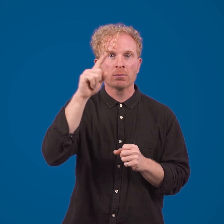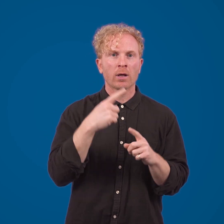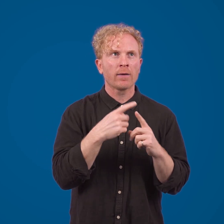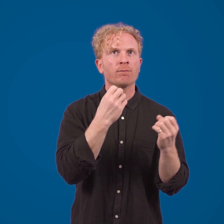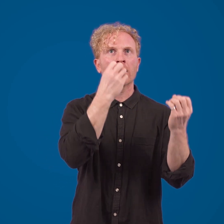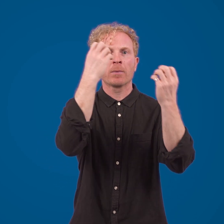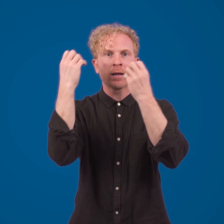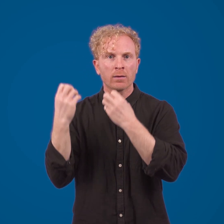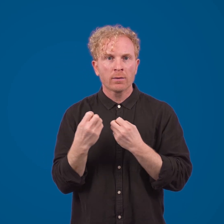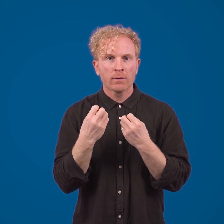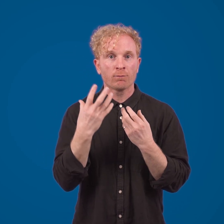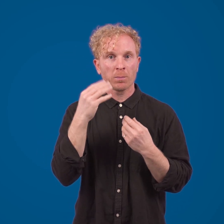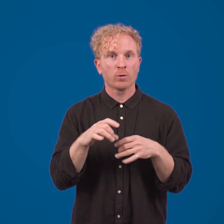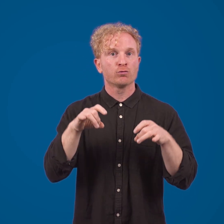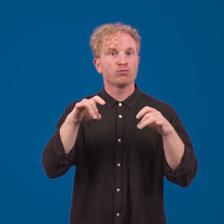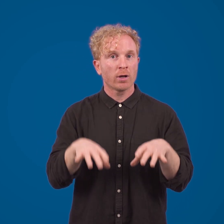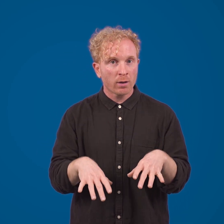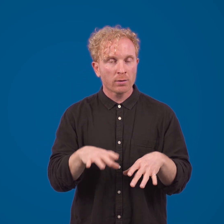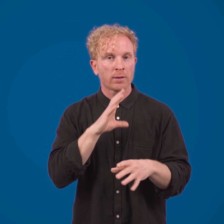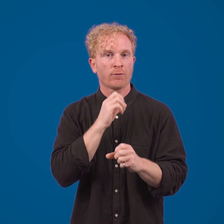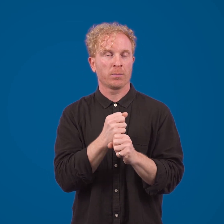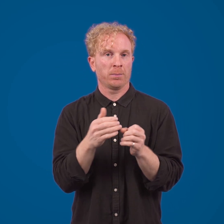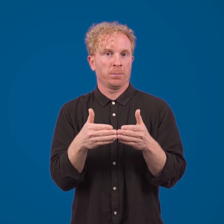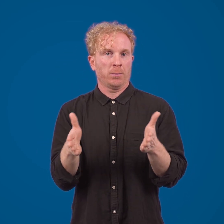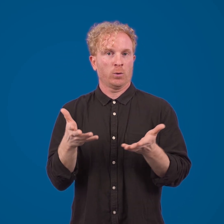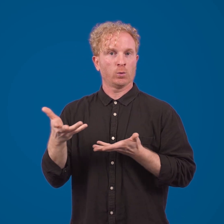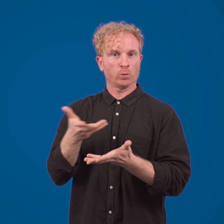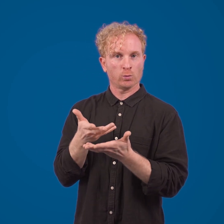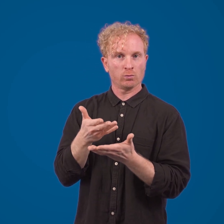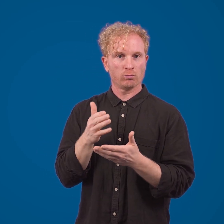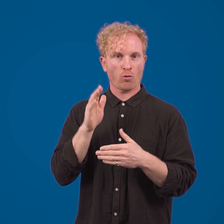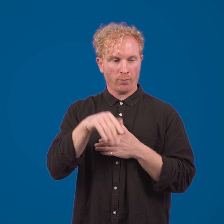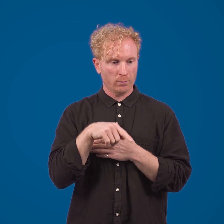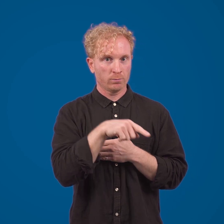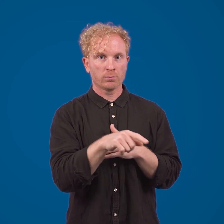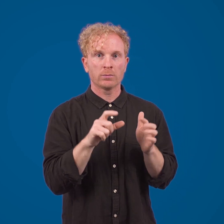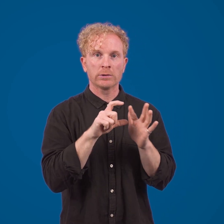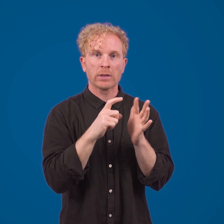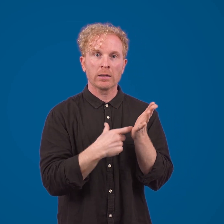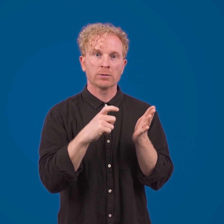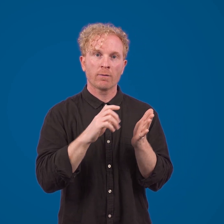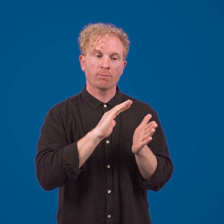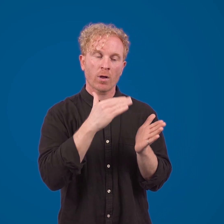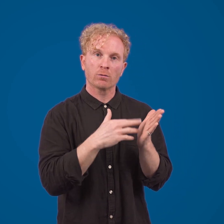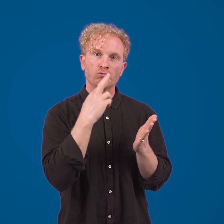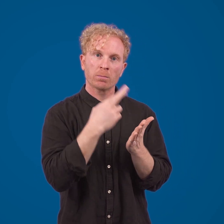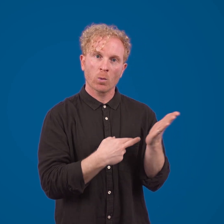and feedback received from the Australian Government Public Consultation on the DRC’s Final Report.